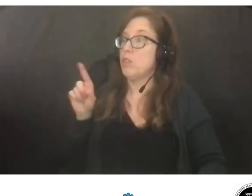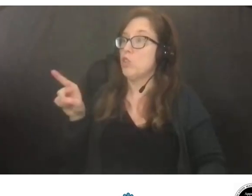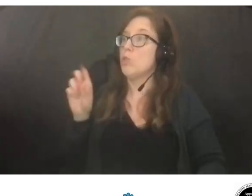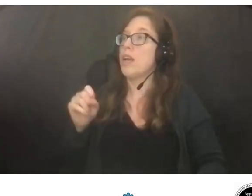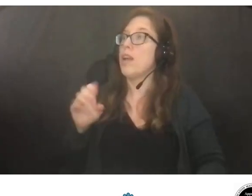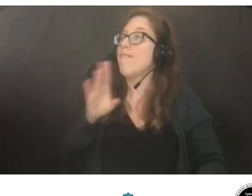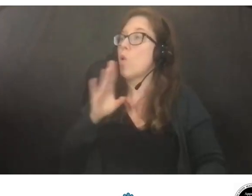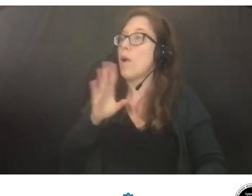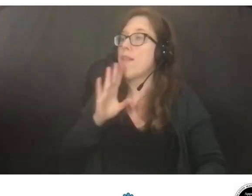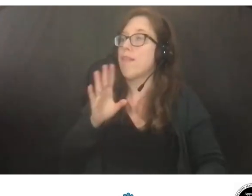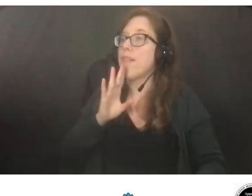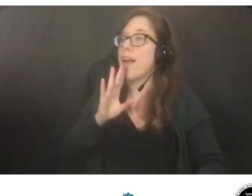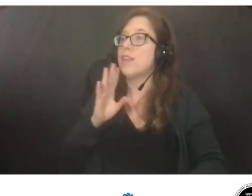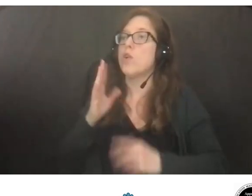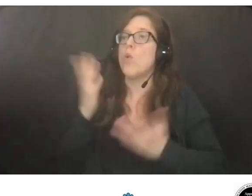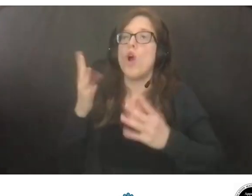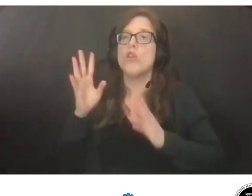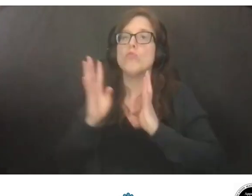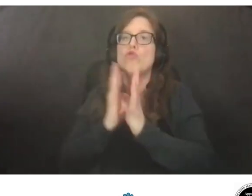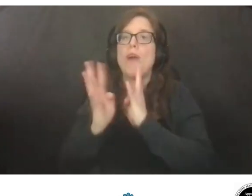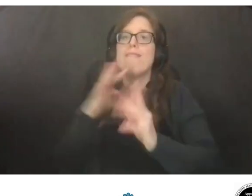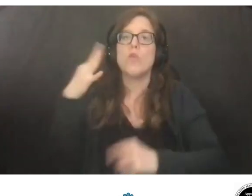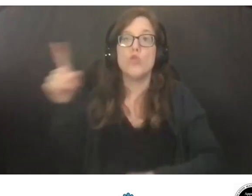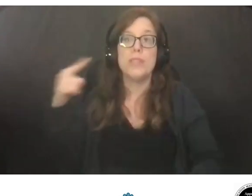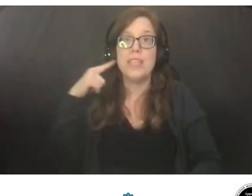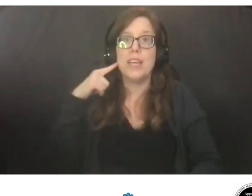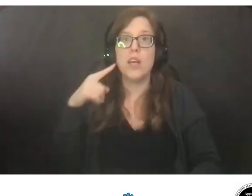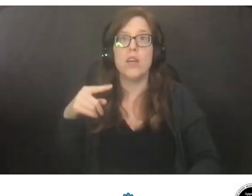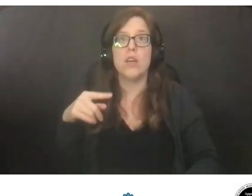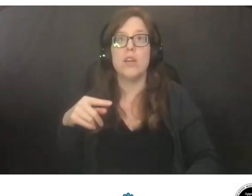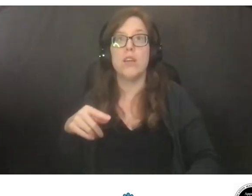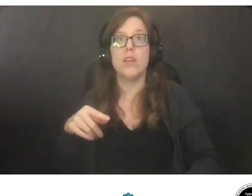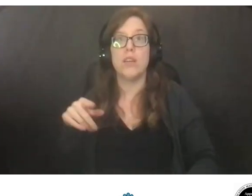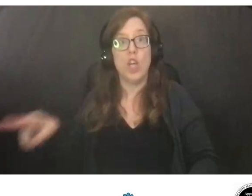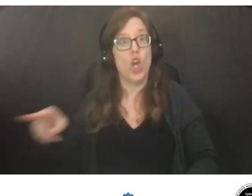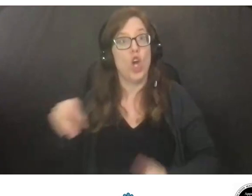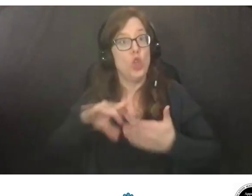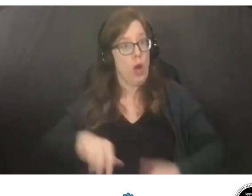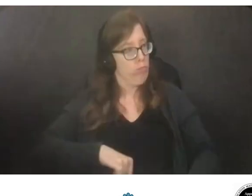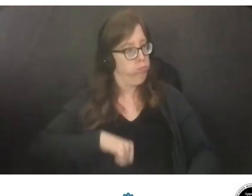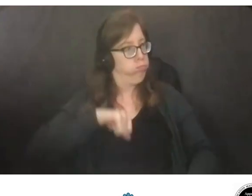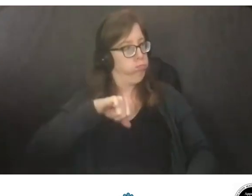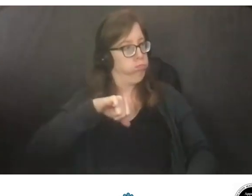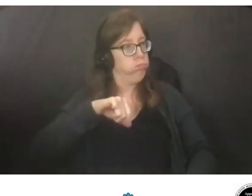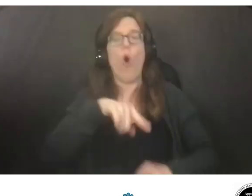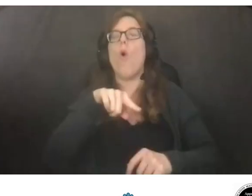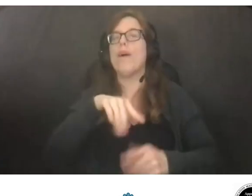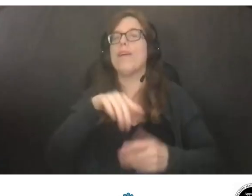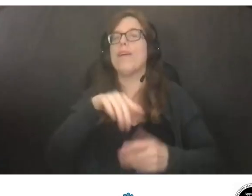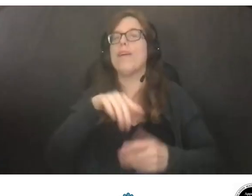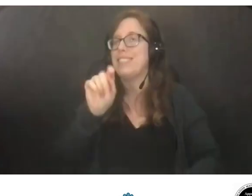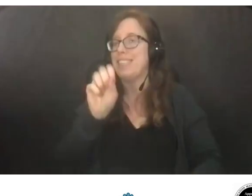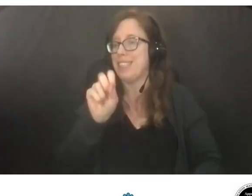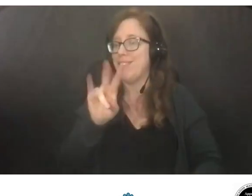localize traffic sounds, and she's, like, so proud of herself that she's wearing this FM system.